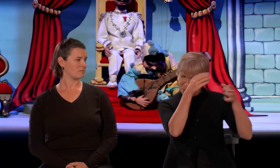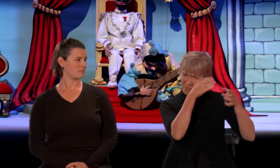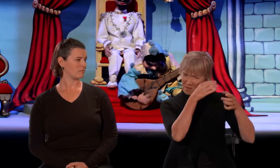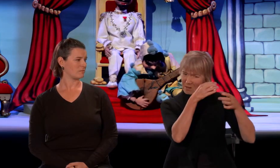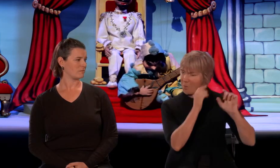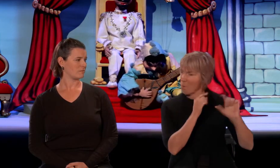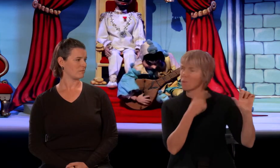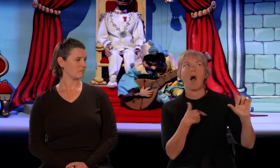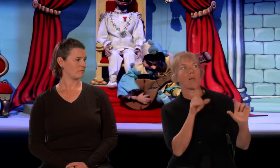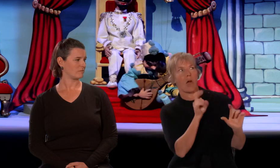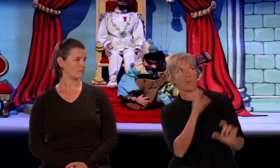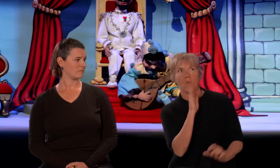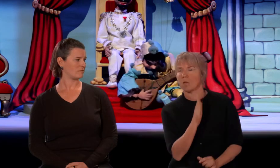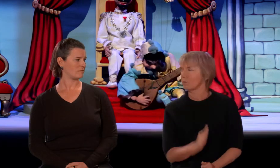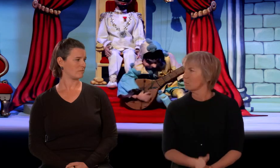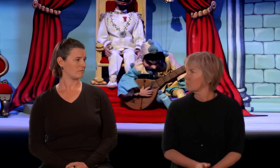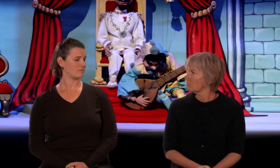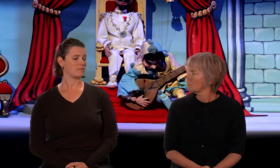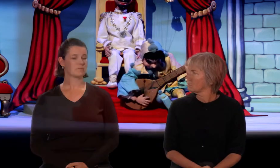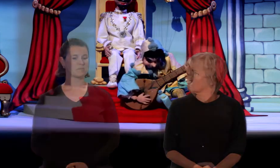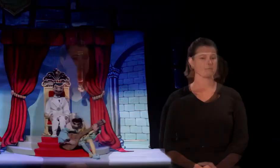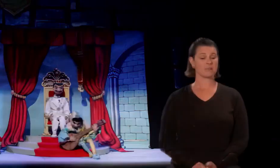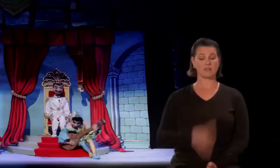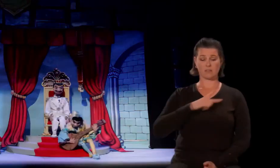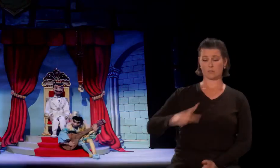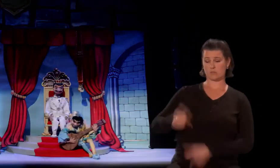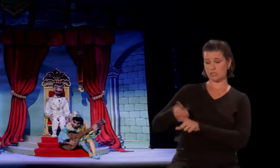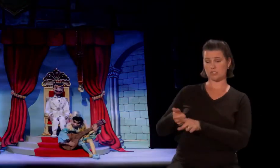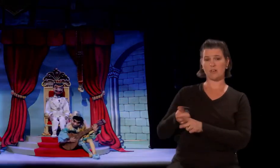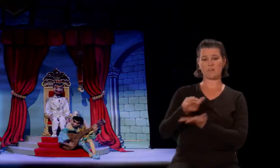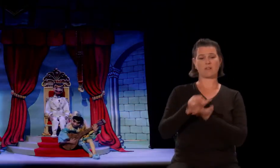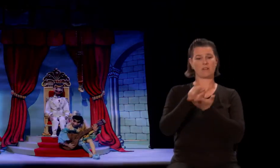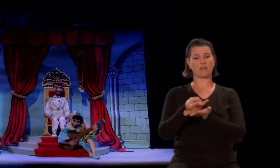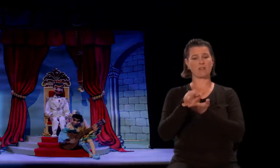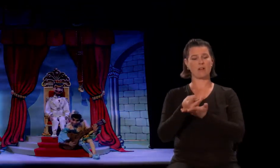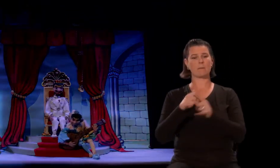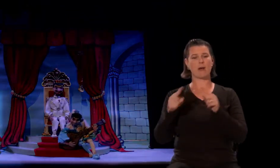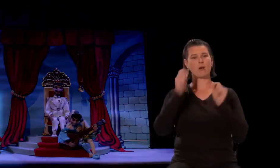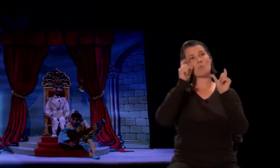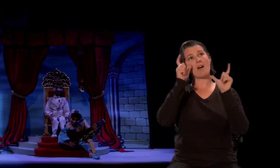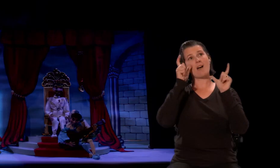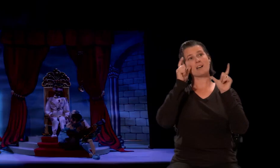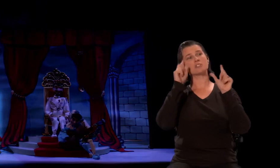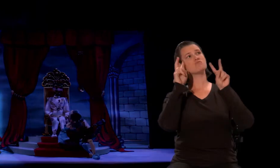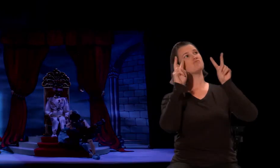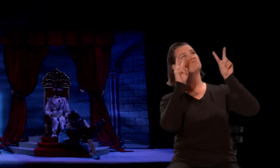[narrator] The Princess was lying in bed, but she was wide awake, and she was looking out the window at the moon shining in the sky.